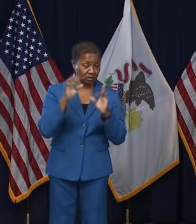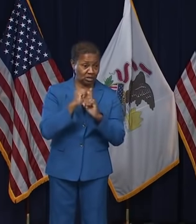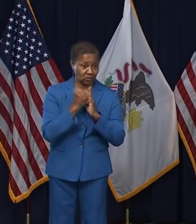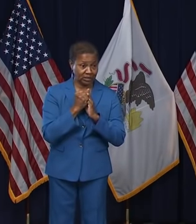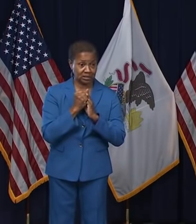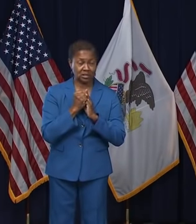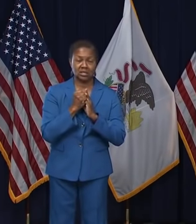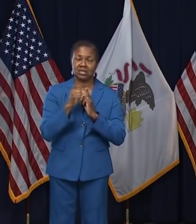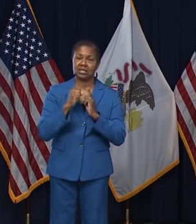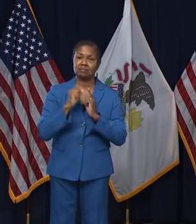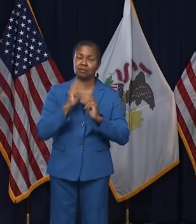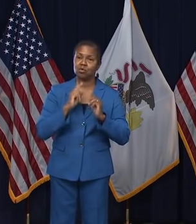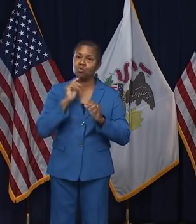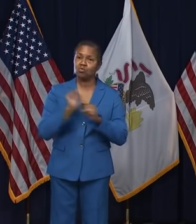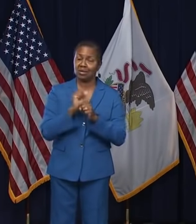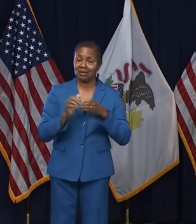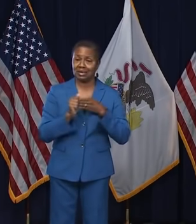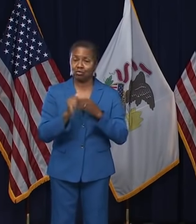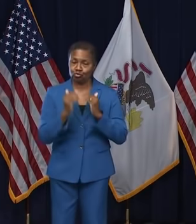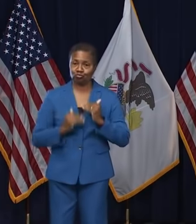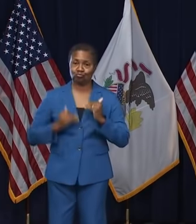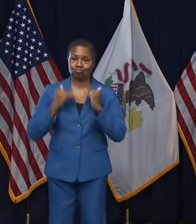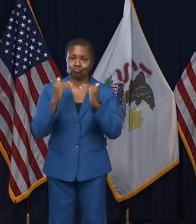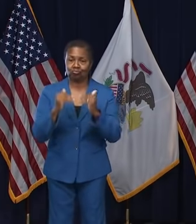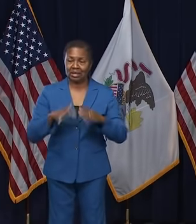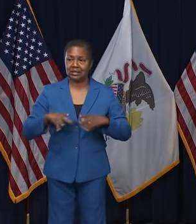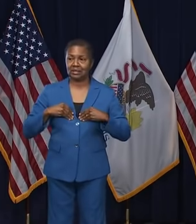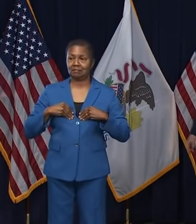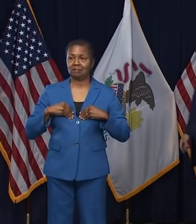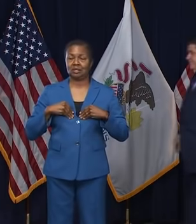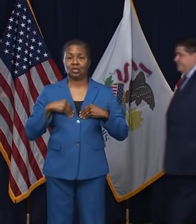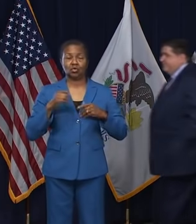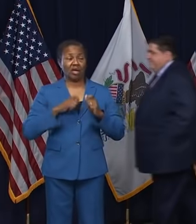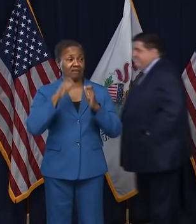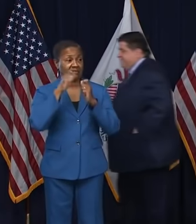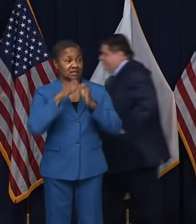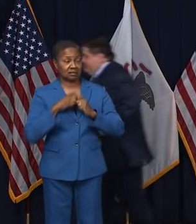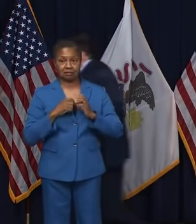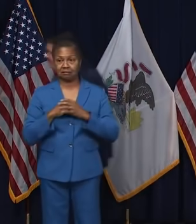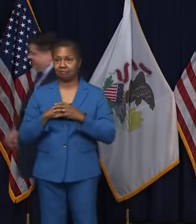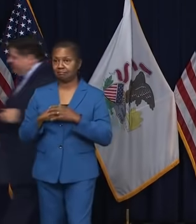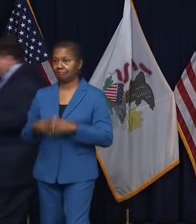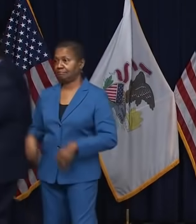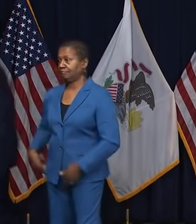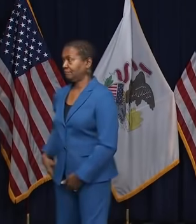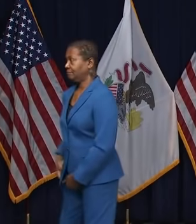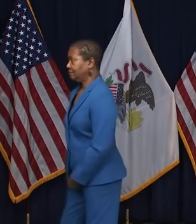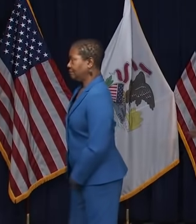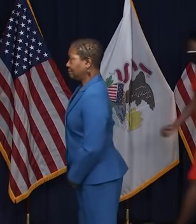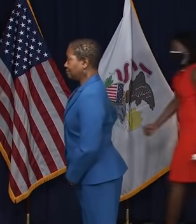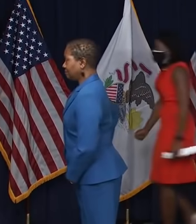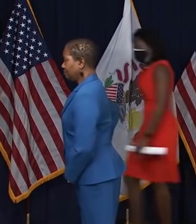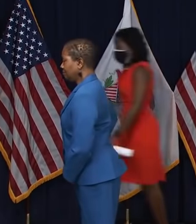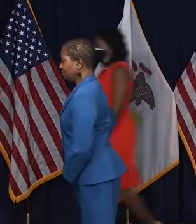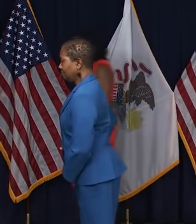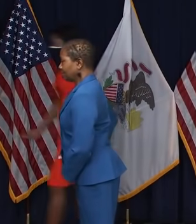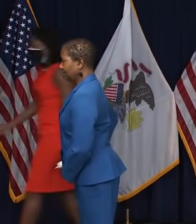people that when you're in a